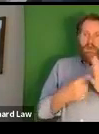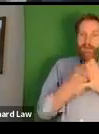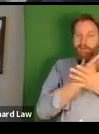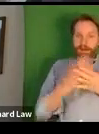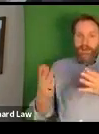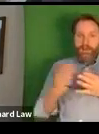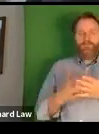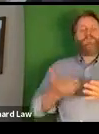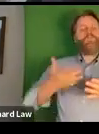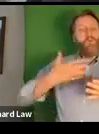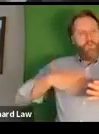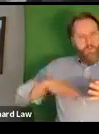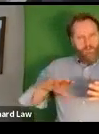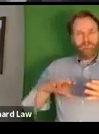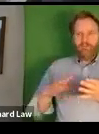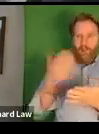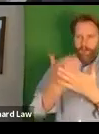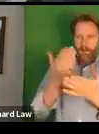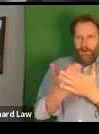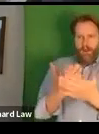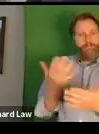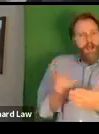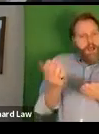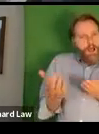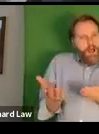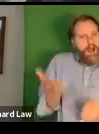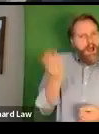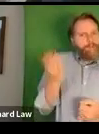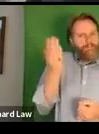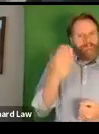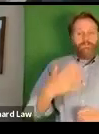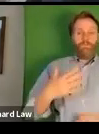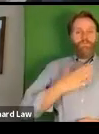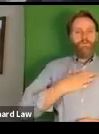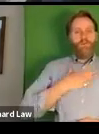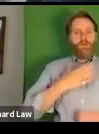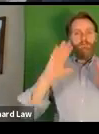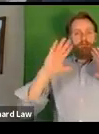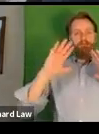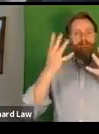addressed we have submitted a claim for 10% a lot of members sometimes say that